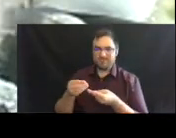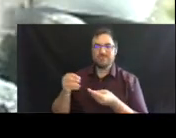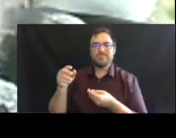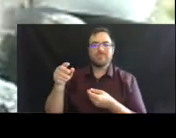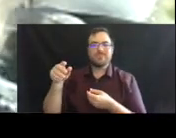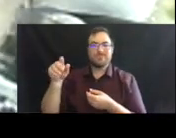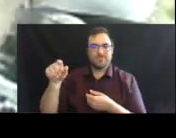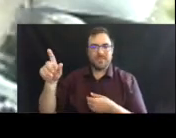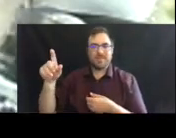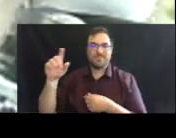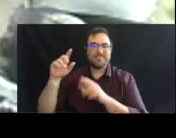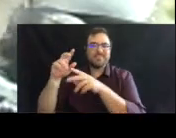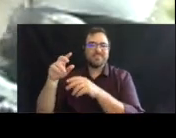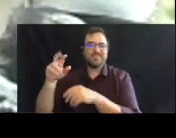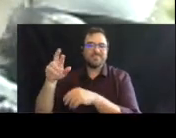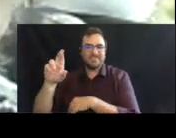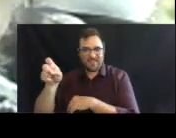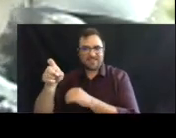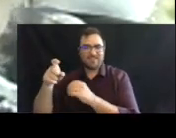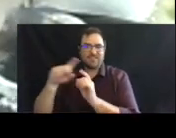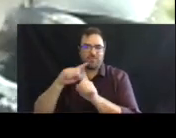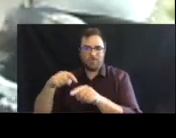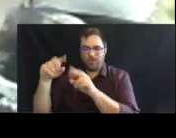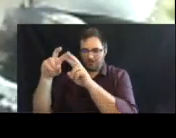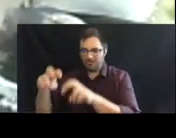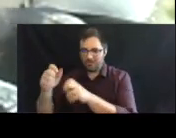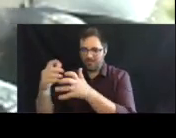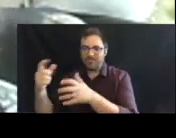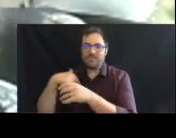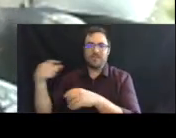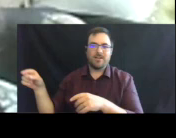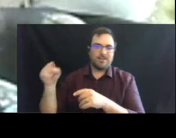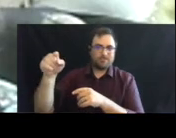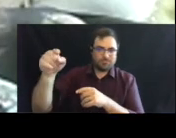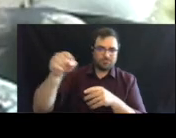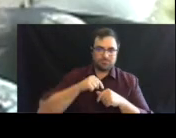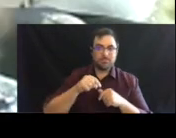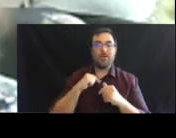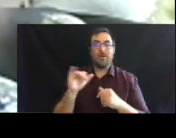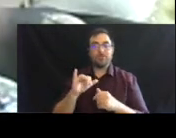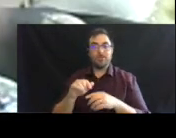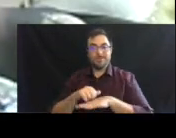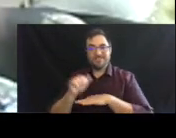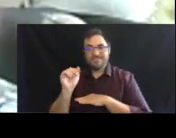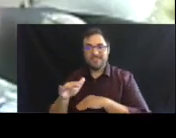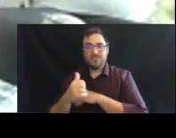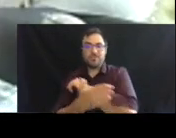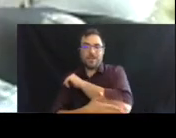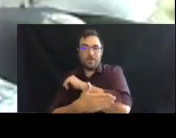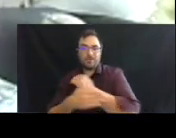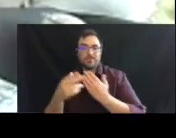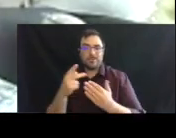to the county birth of three program and along with that offer consultation and support around